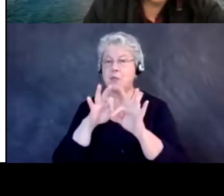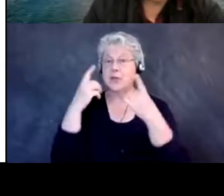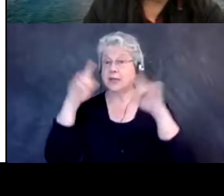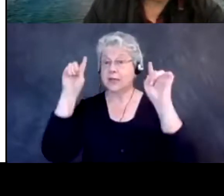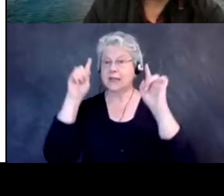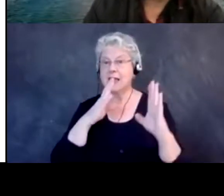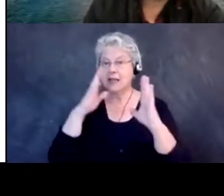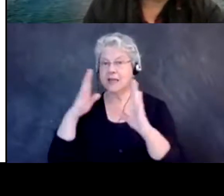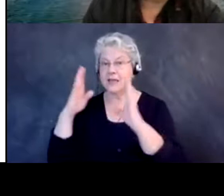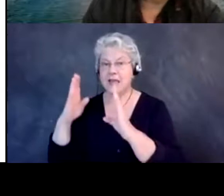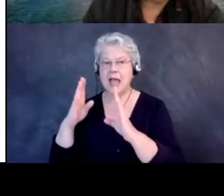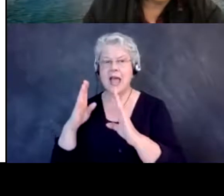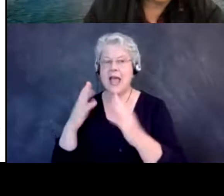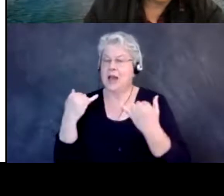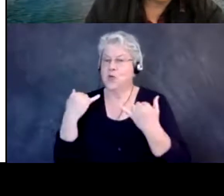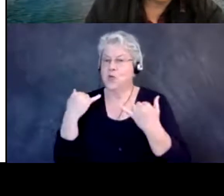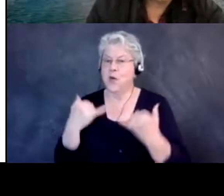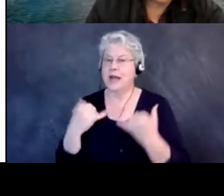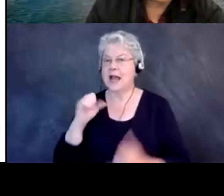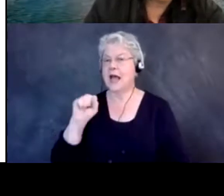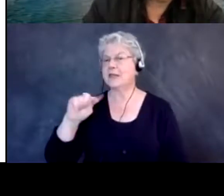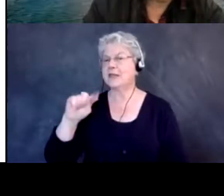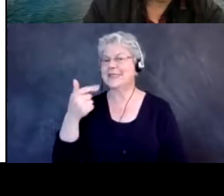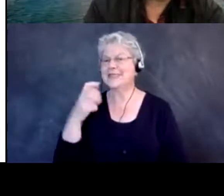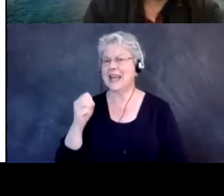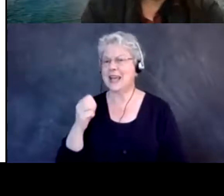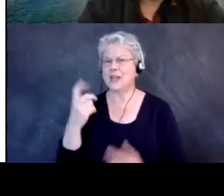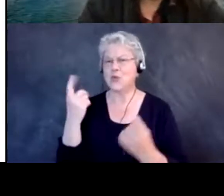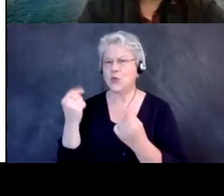And what stage at with it at the end? To keep tracking well this is still a good idea, but we